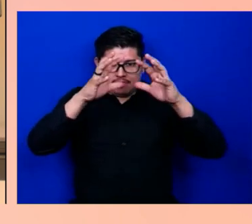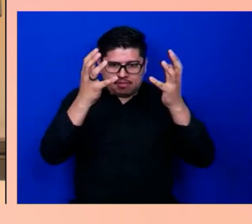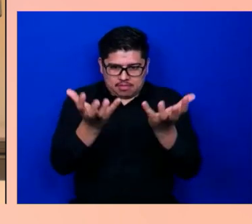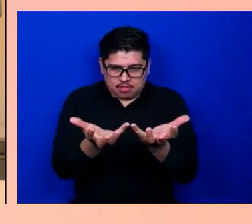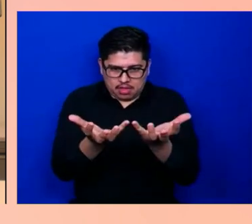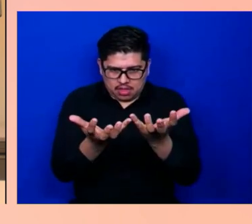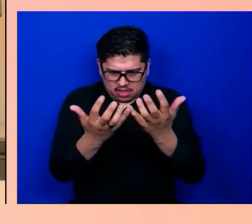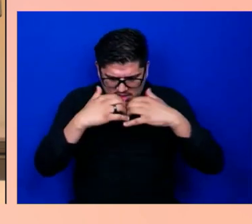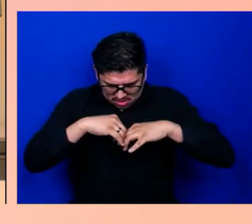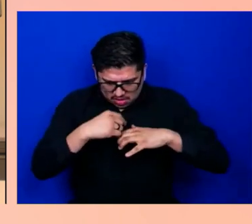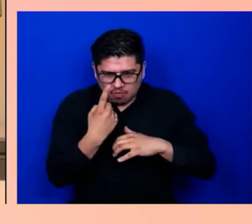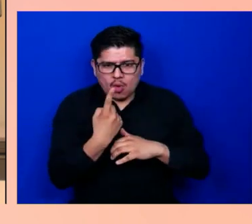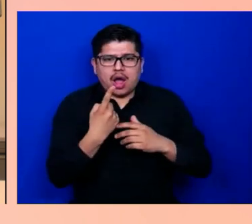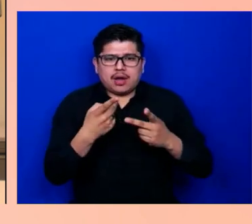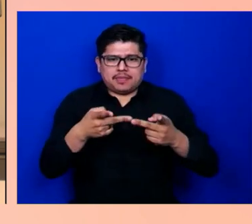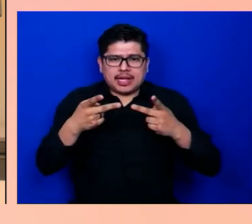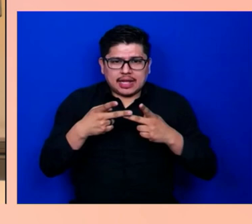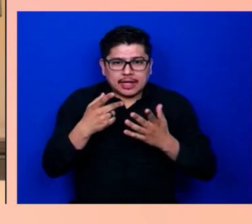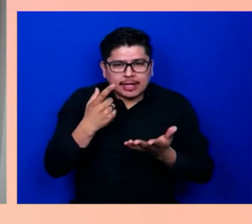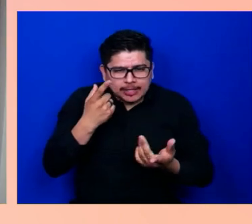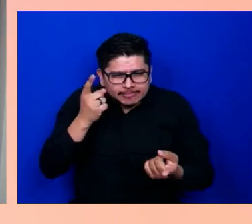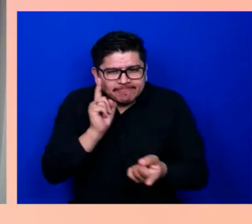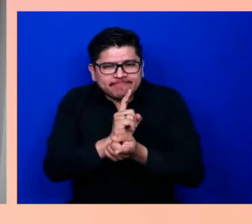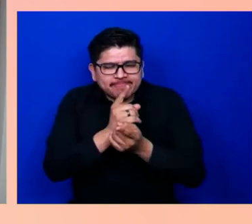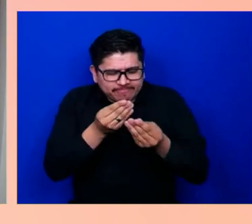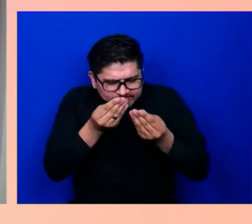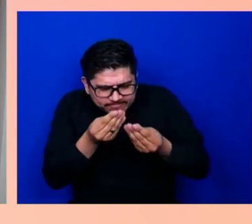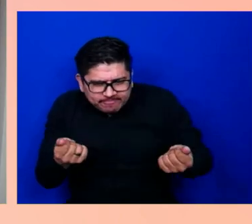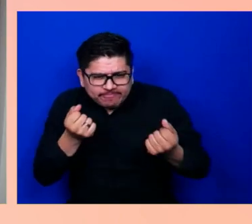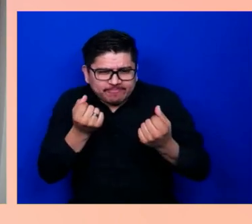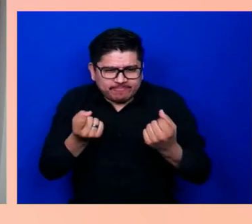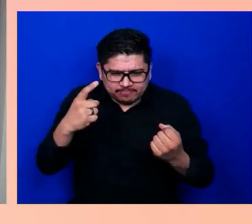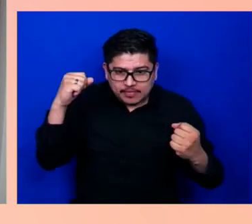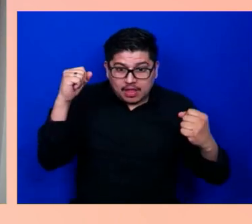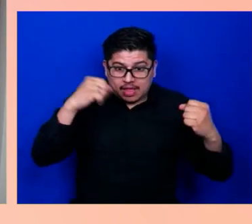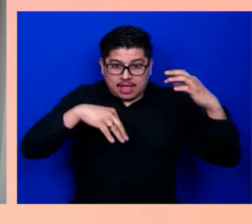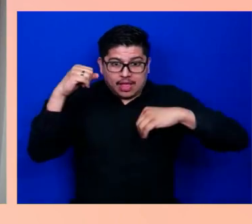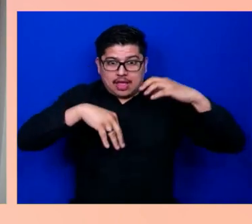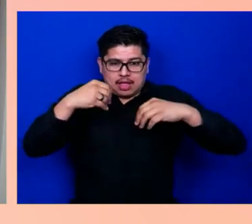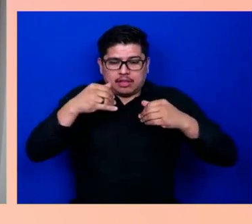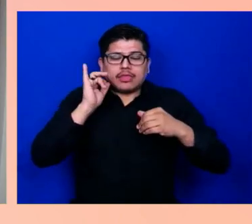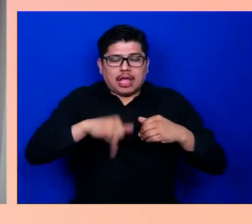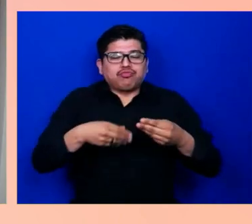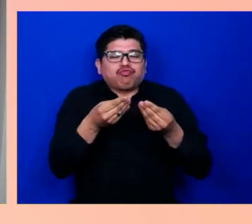to solve problems of the kinds that we're facing. Speech recognition is powered by machine learning.